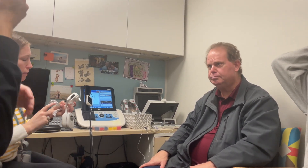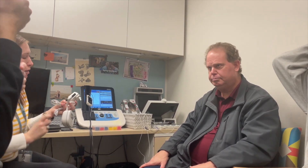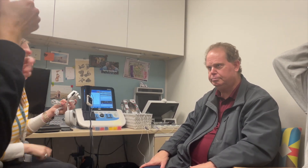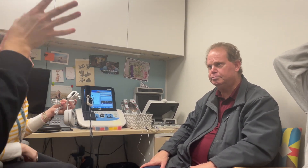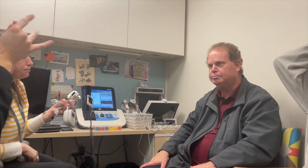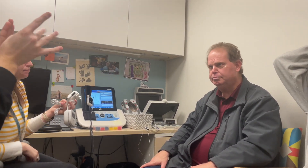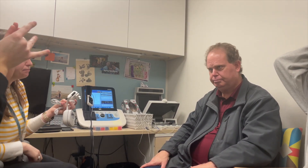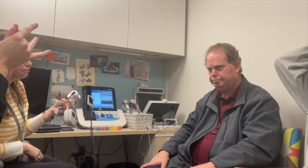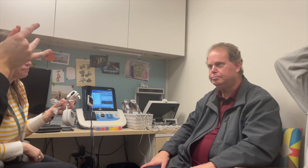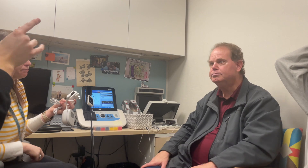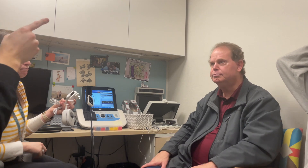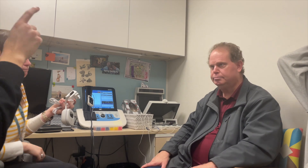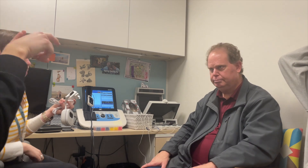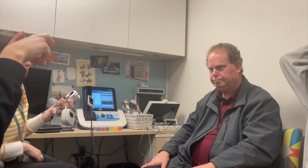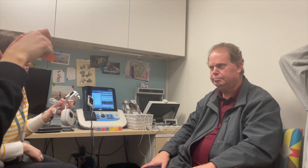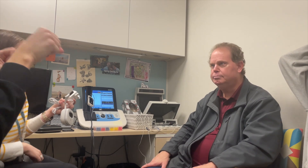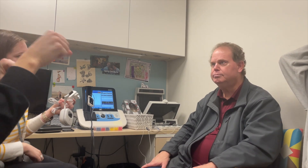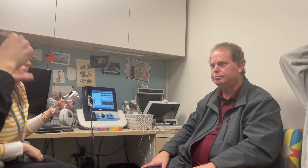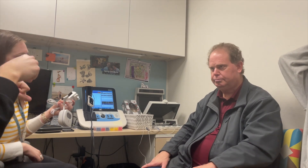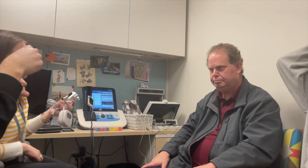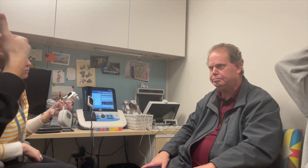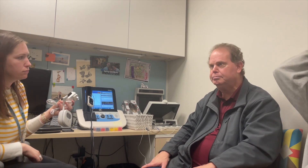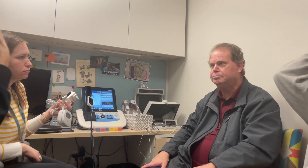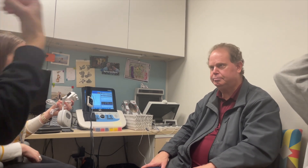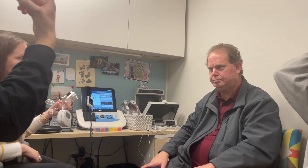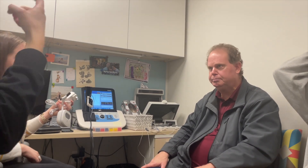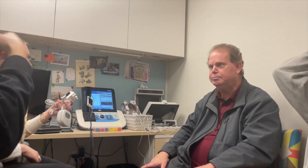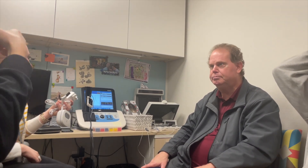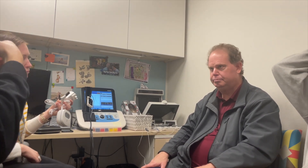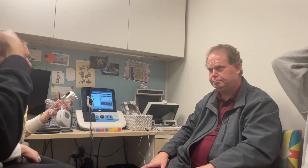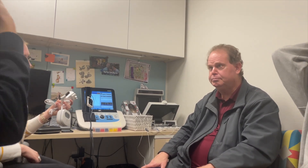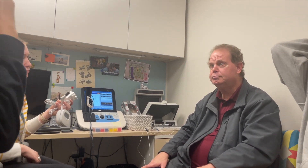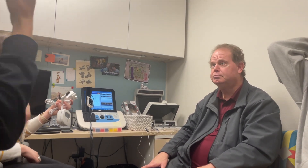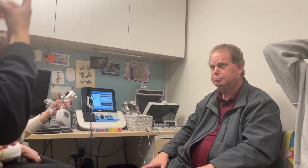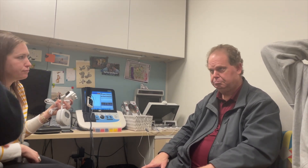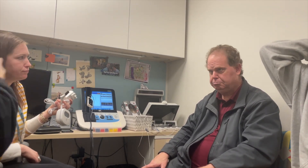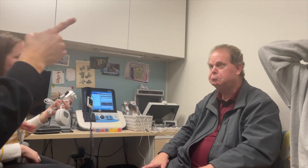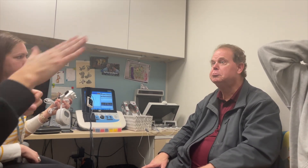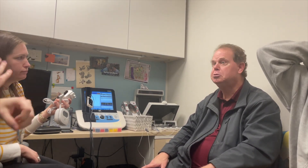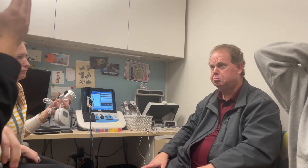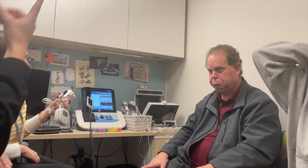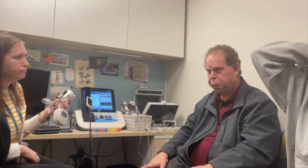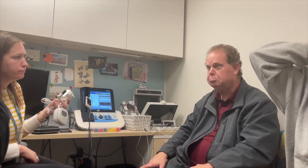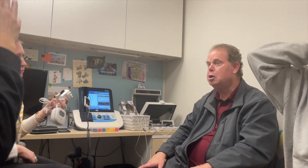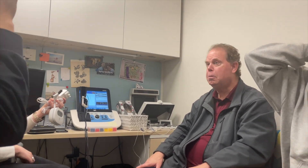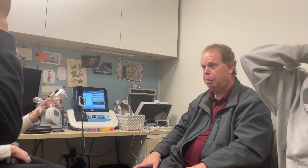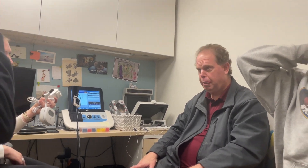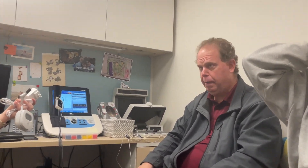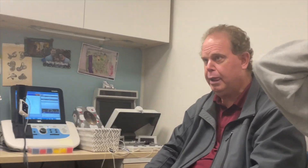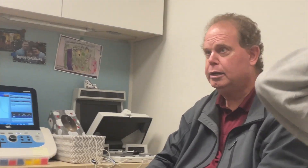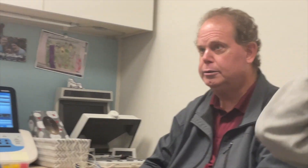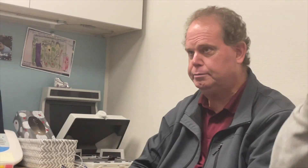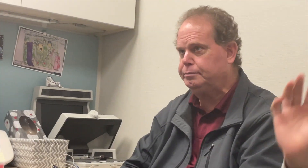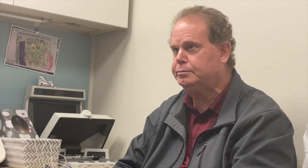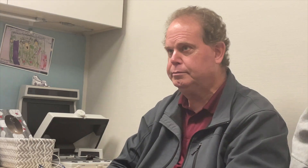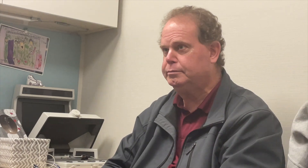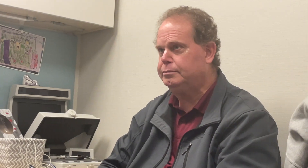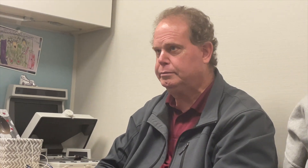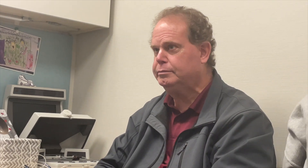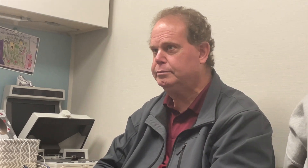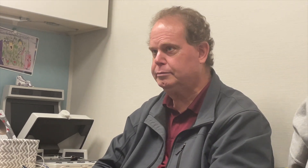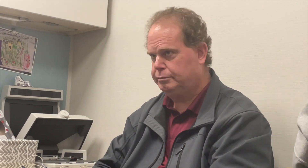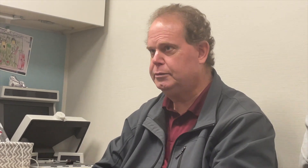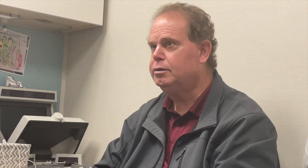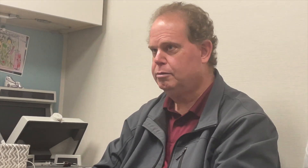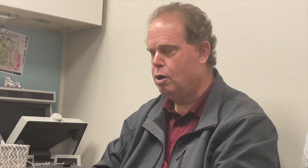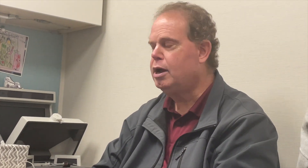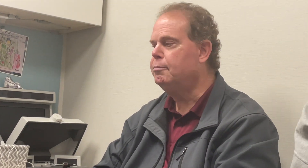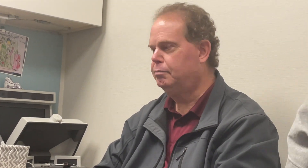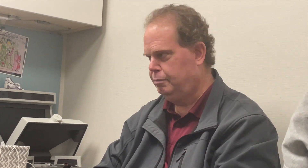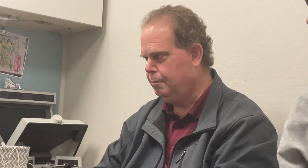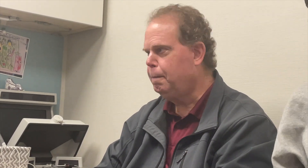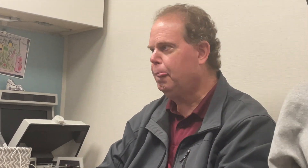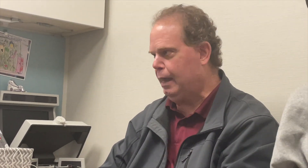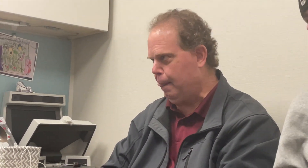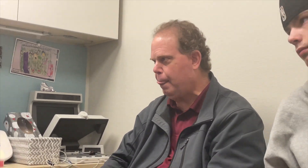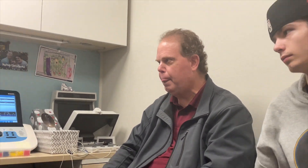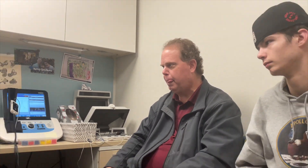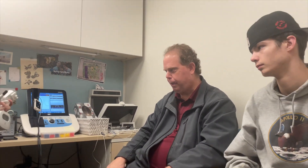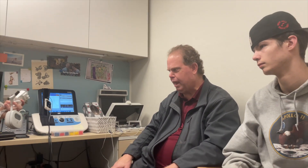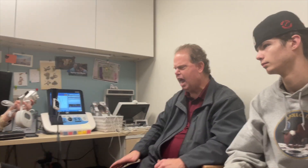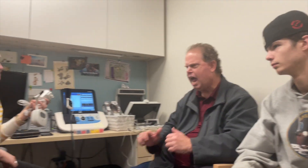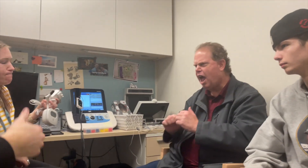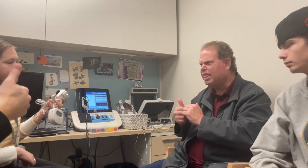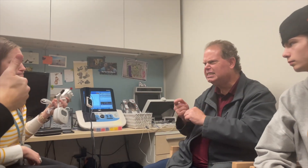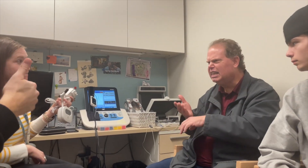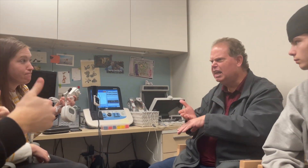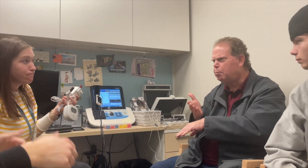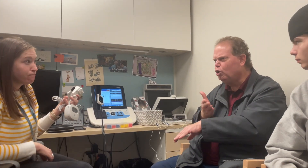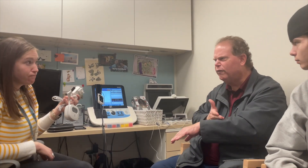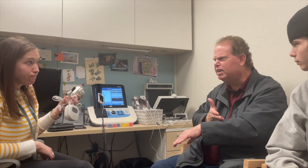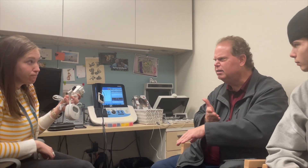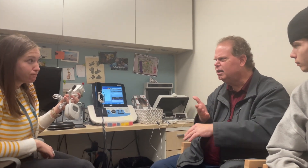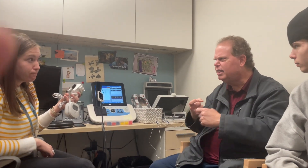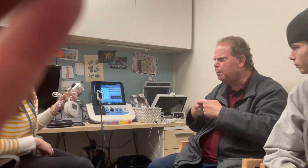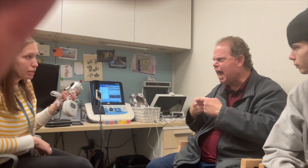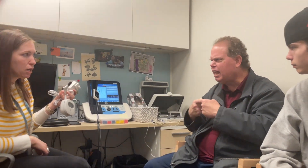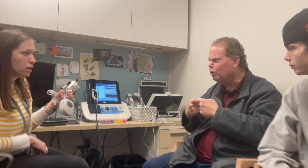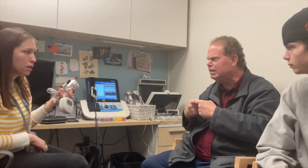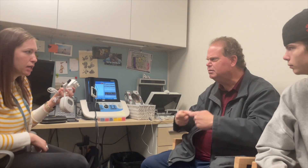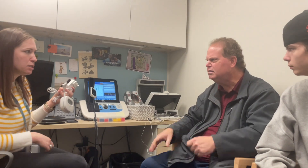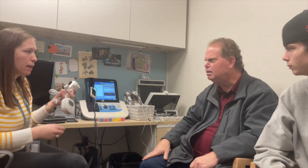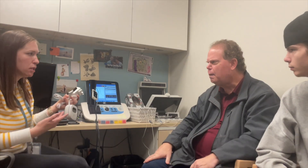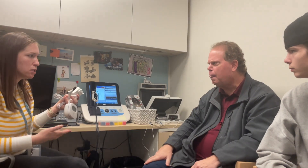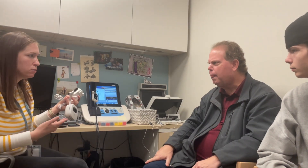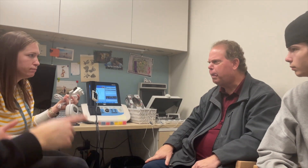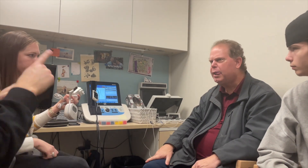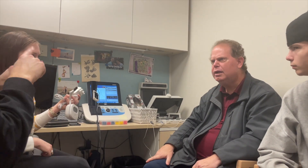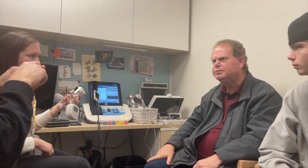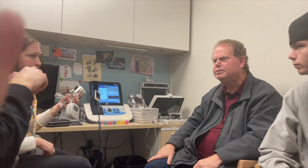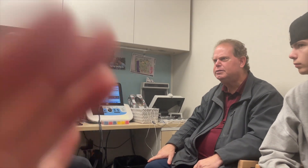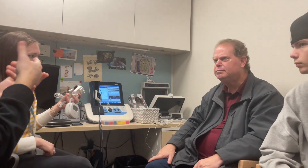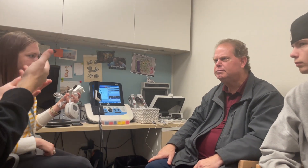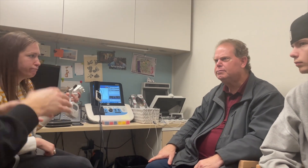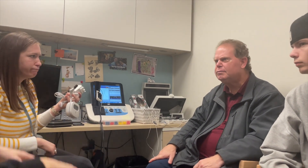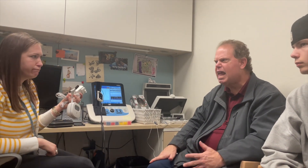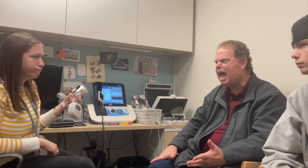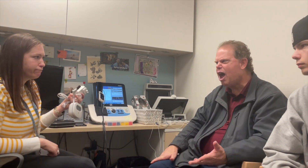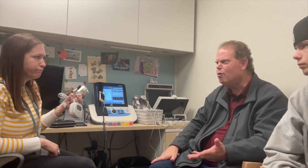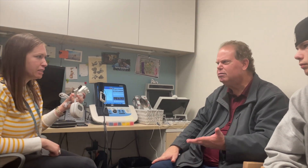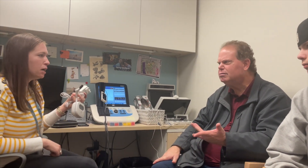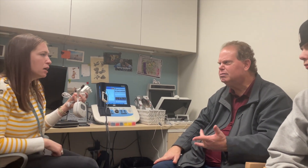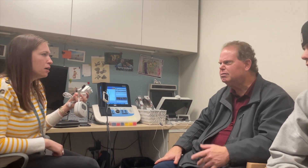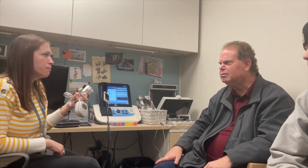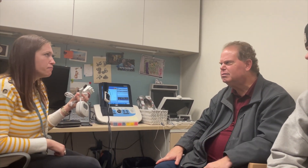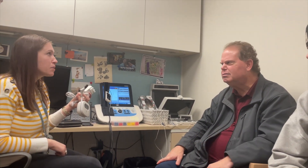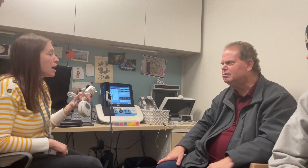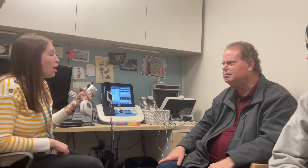battery should get better okay okay how that improv the bom it depends how um how